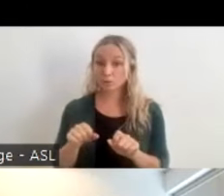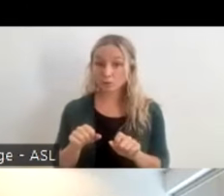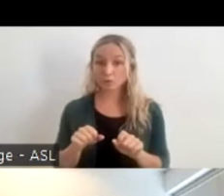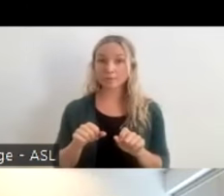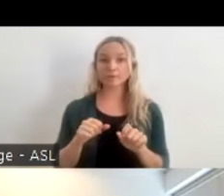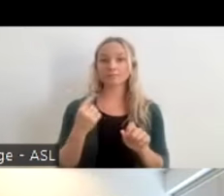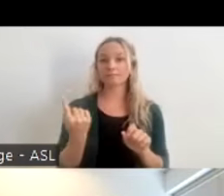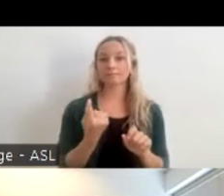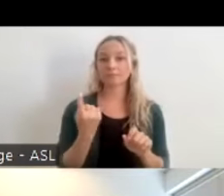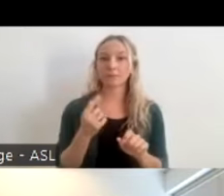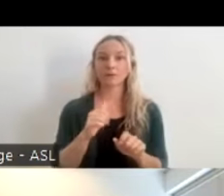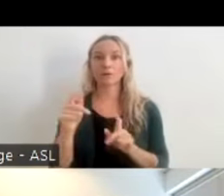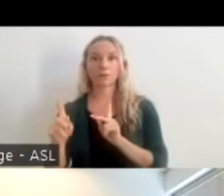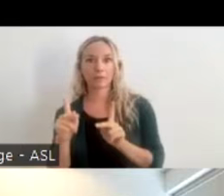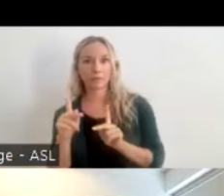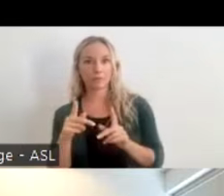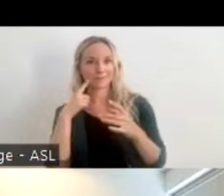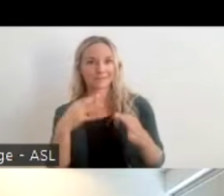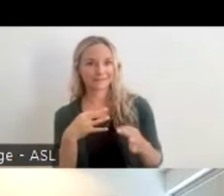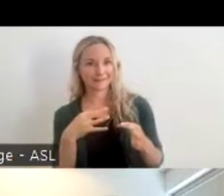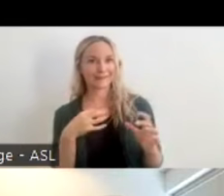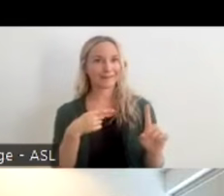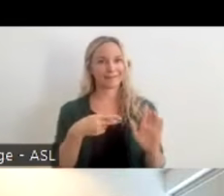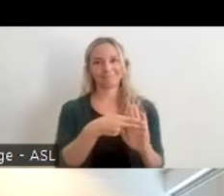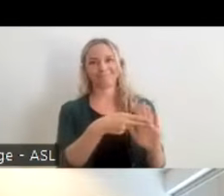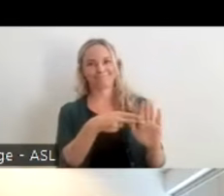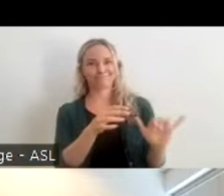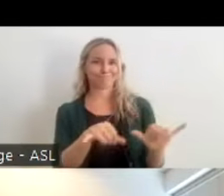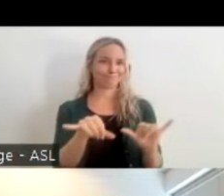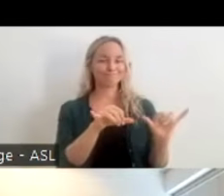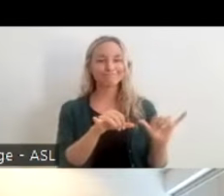has a disability and deny them services because of that